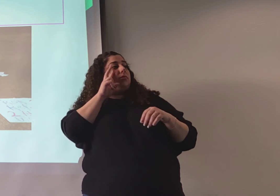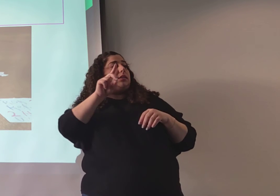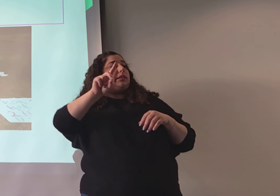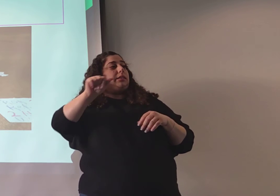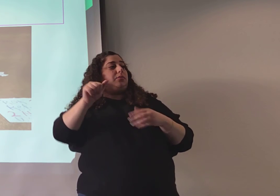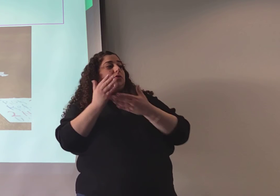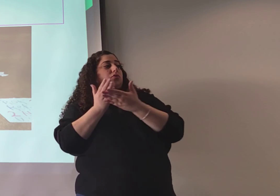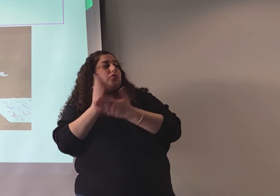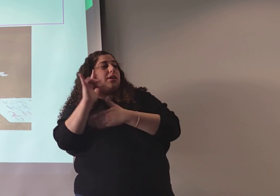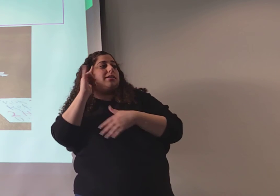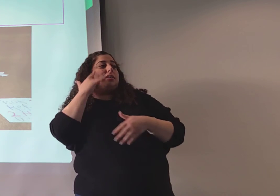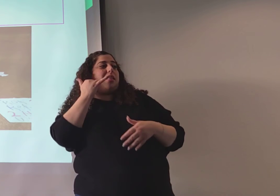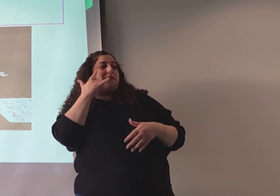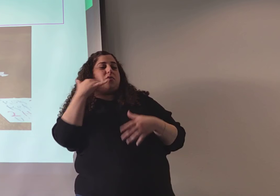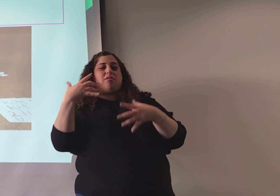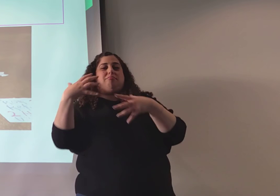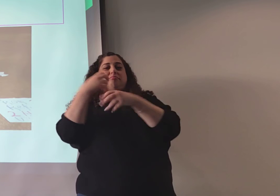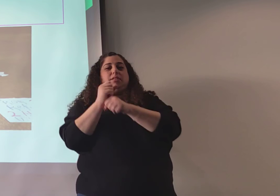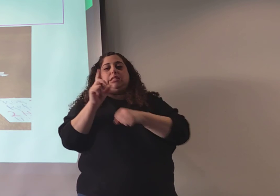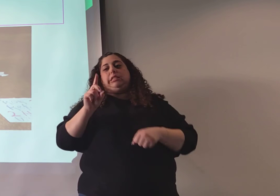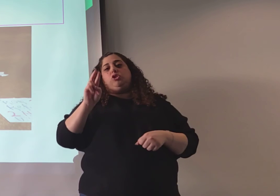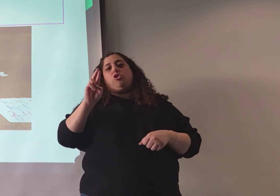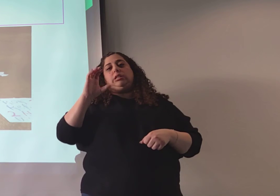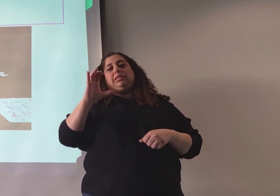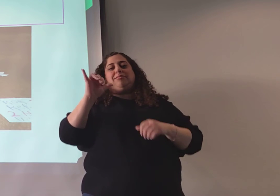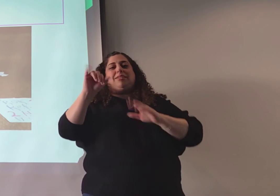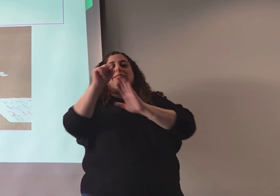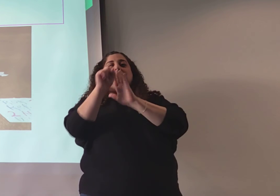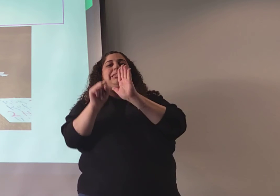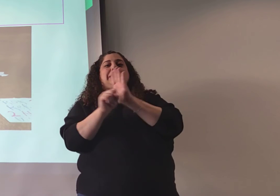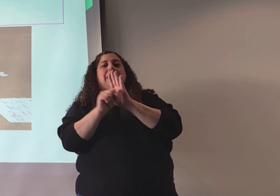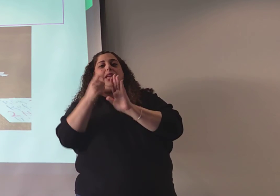I would ask if they can give you good information and call them back.